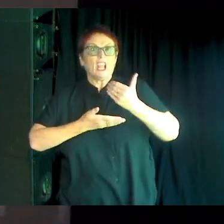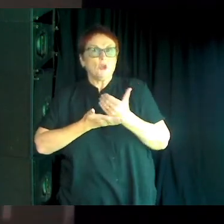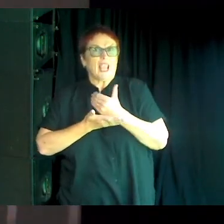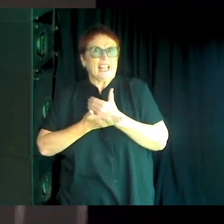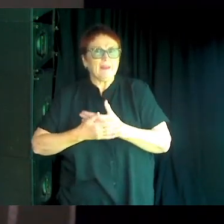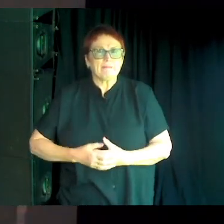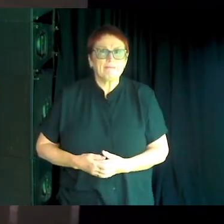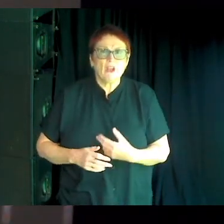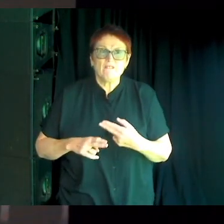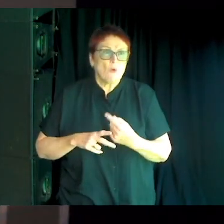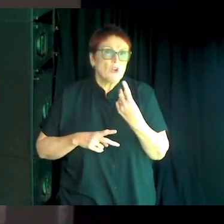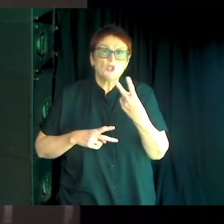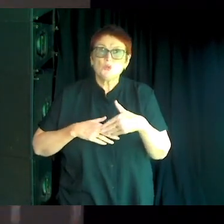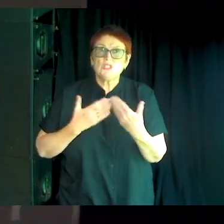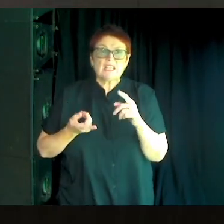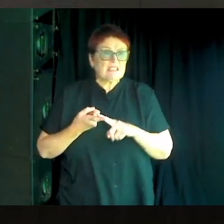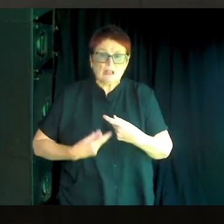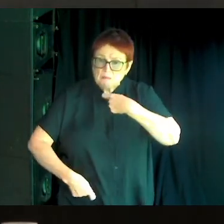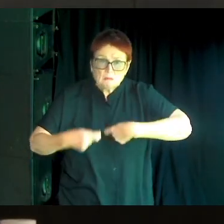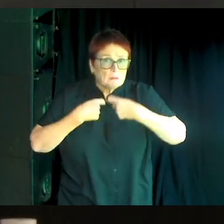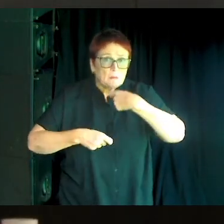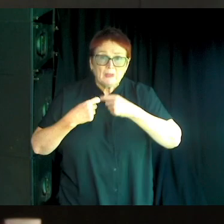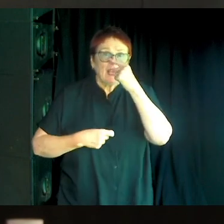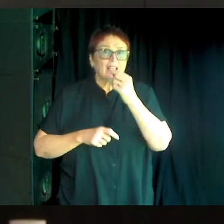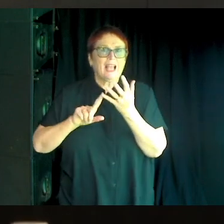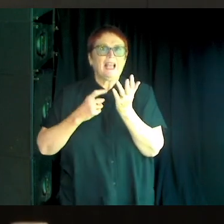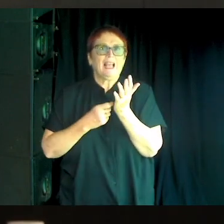actually keep it for one or two they say we still eat it because they are the ones who actually help